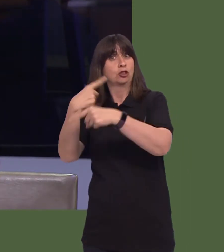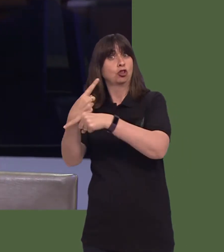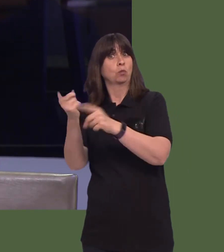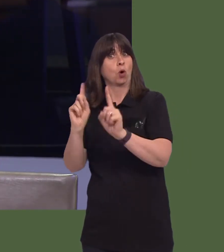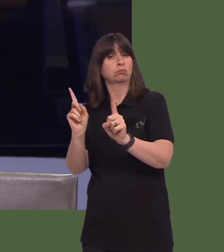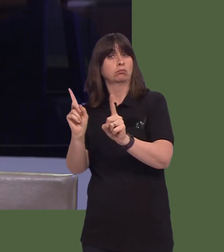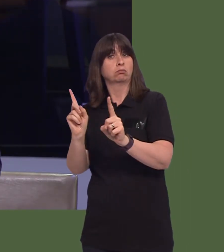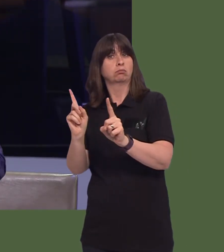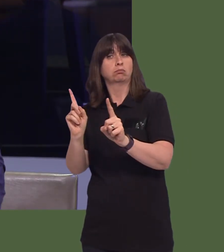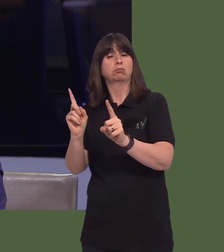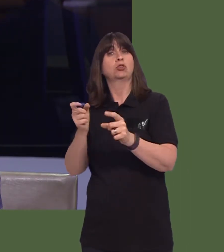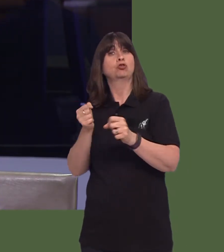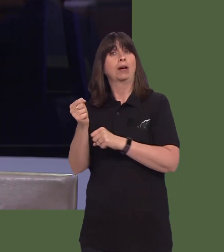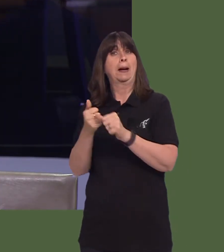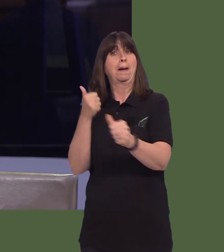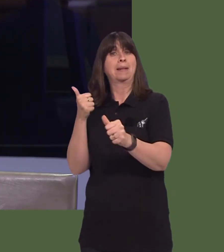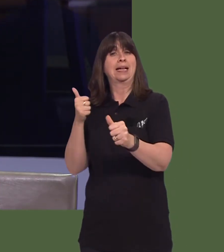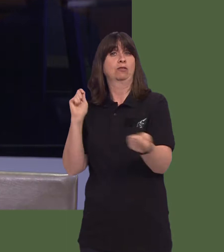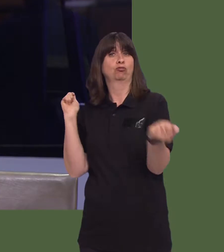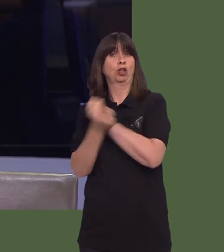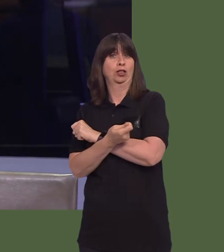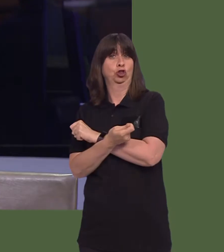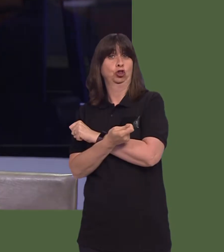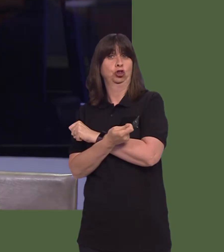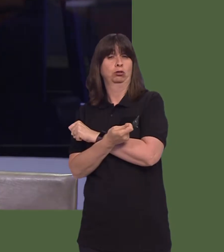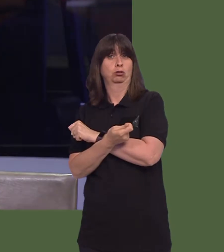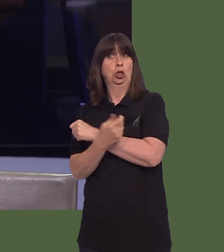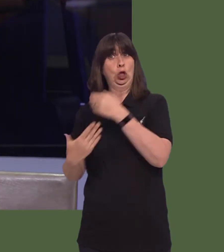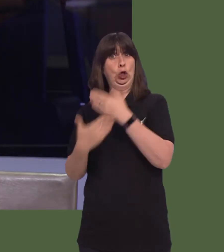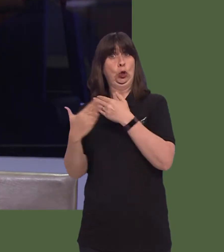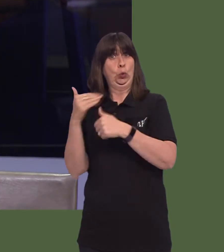The problem is that the new operator may not be able to get new rolling stock for perhaps